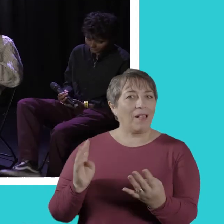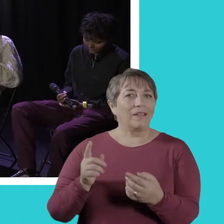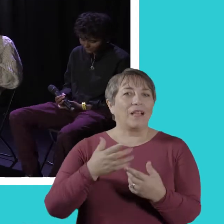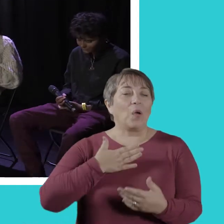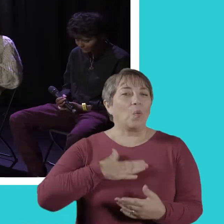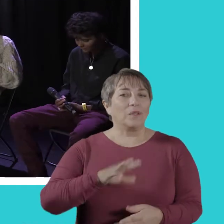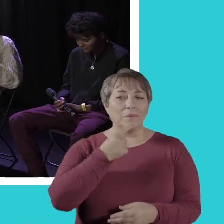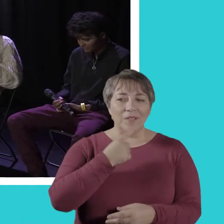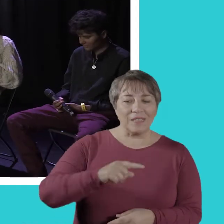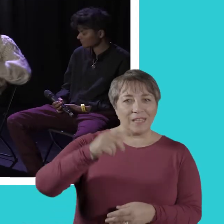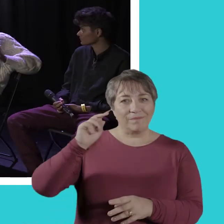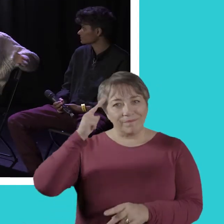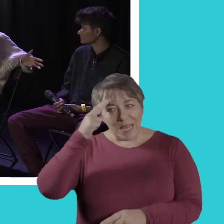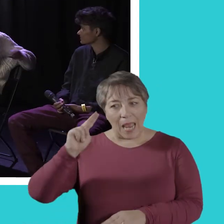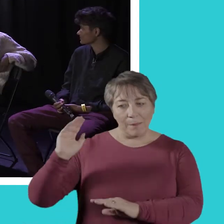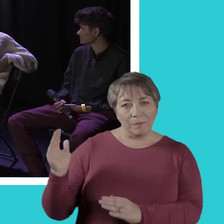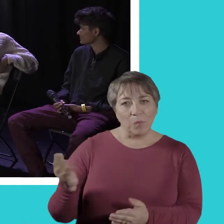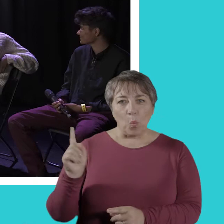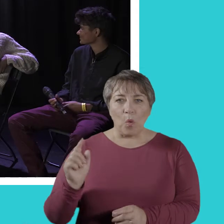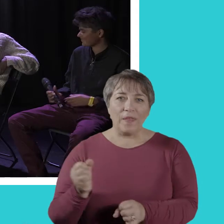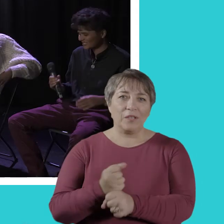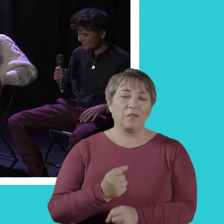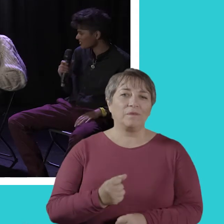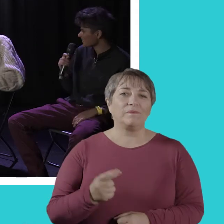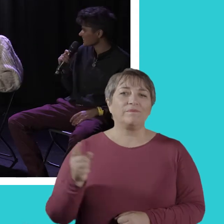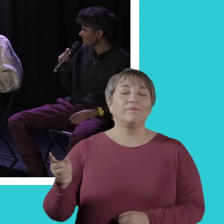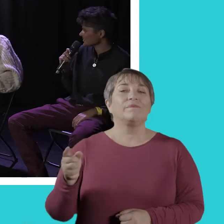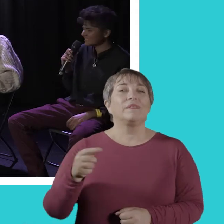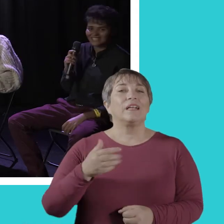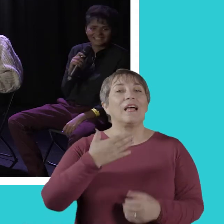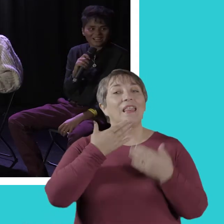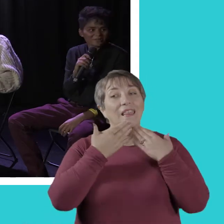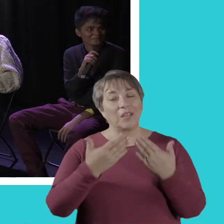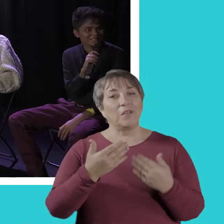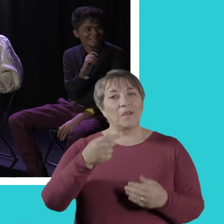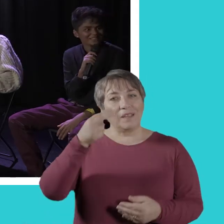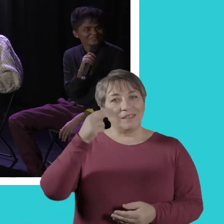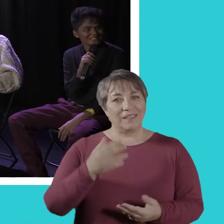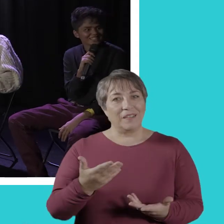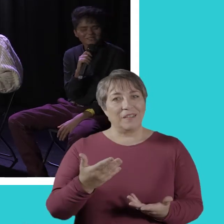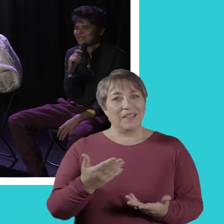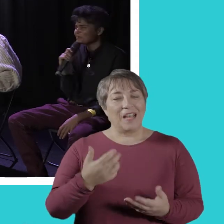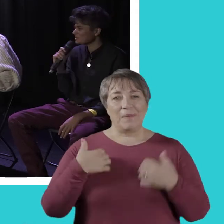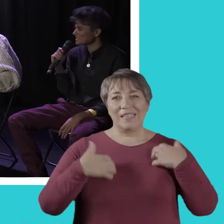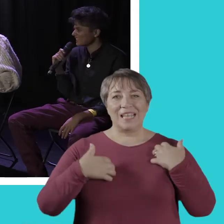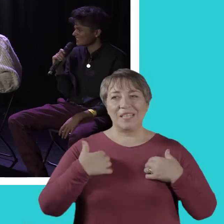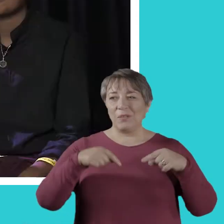and tell us a little bit about what they do so why don't we start with you Sanah . Sure thank you. I'm yeah really excited to be here with you all today.